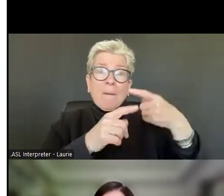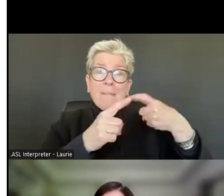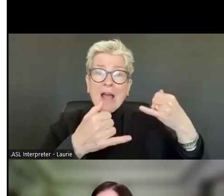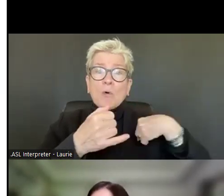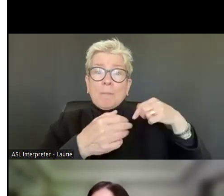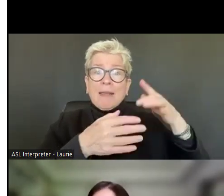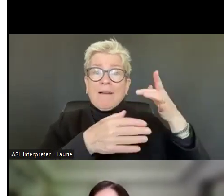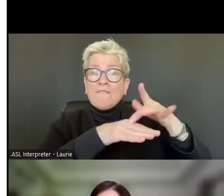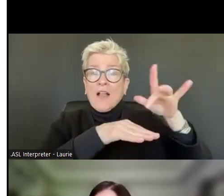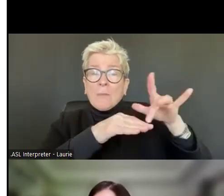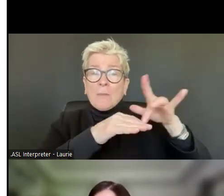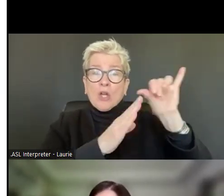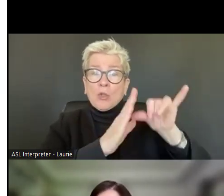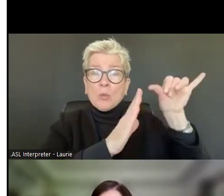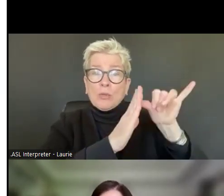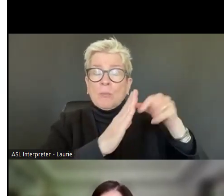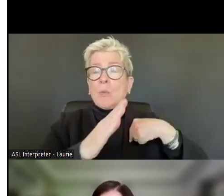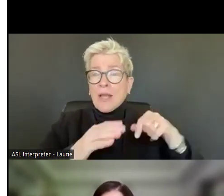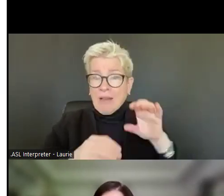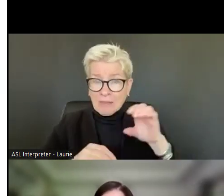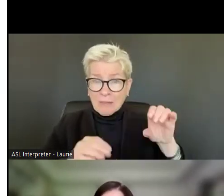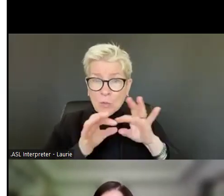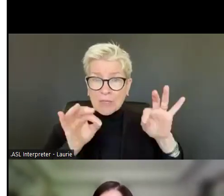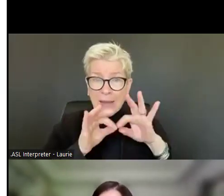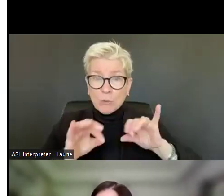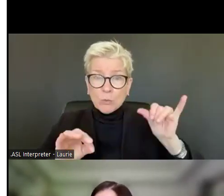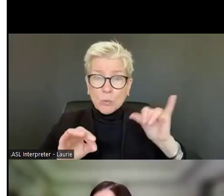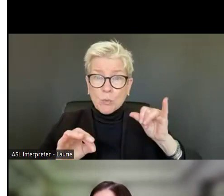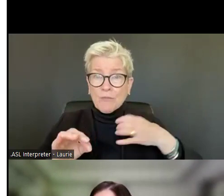We do have closed captions if you want to use those;